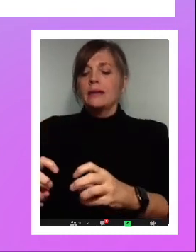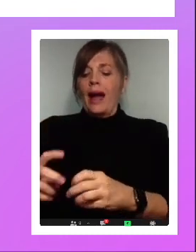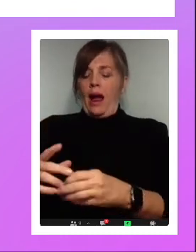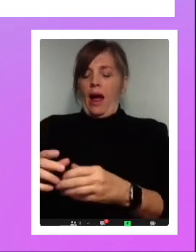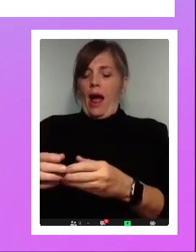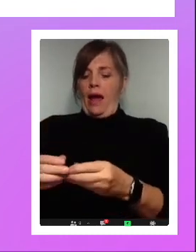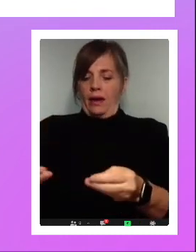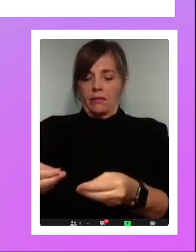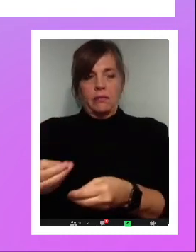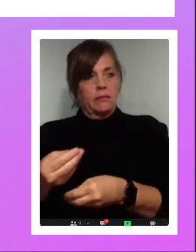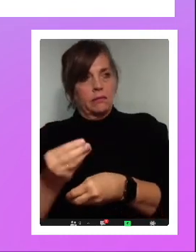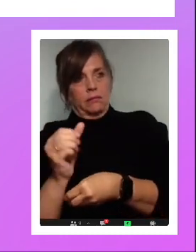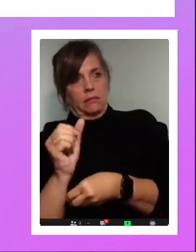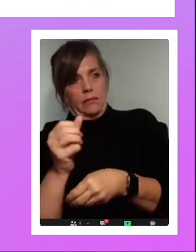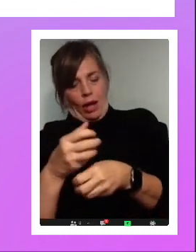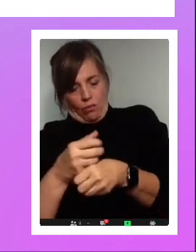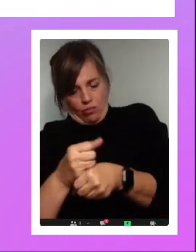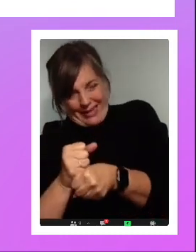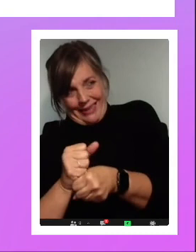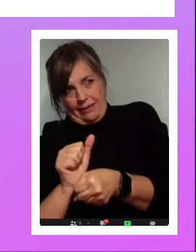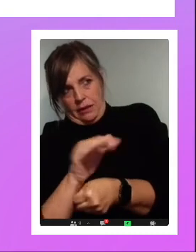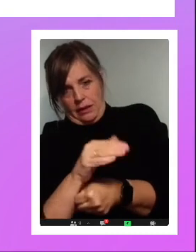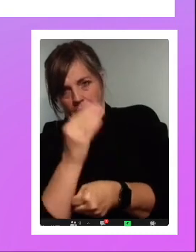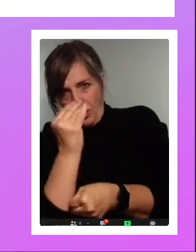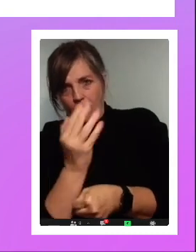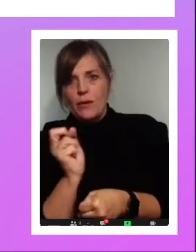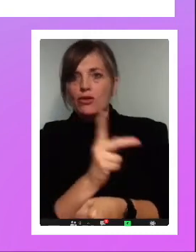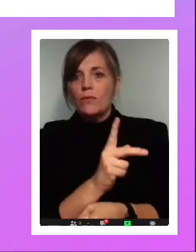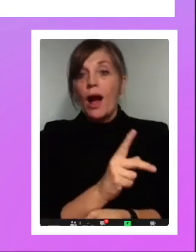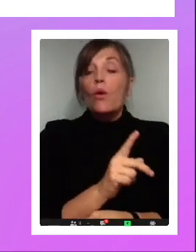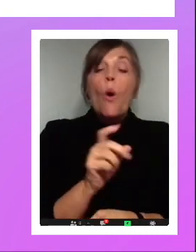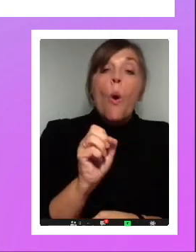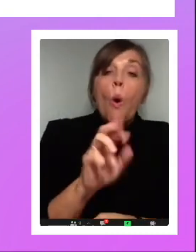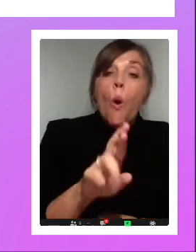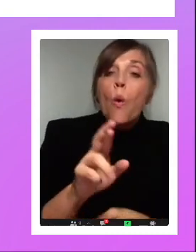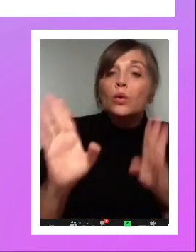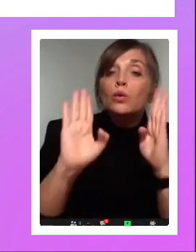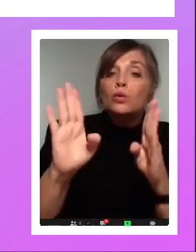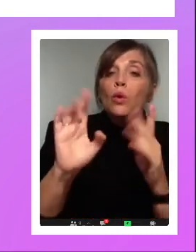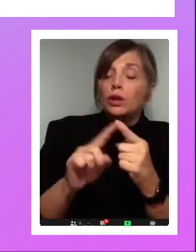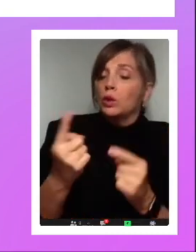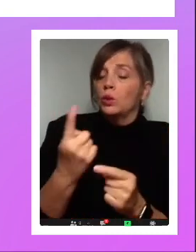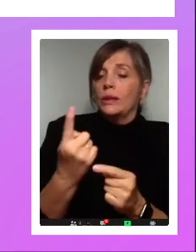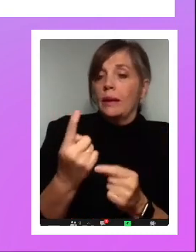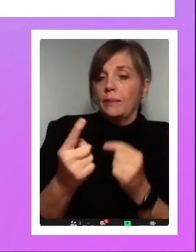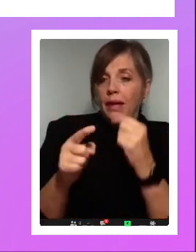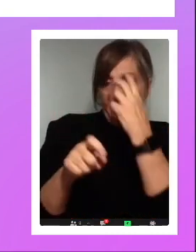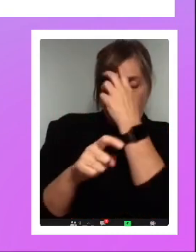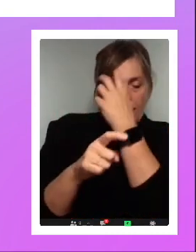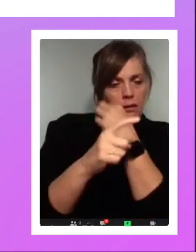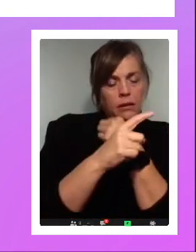or to draw attention to something that should be examined more thoroughly